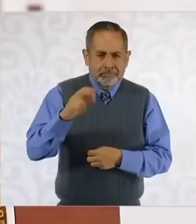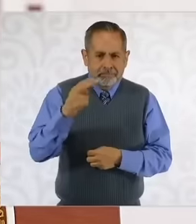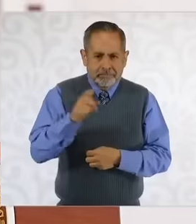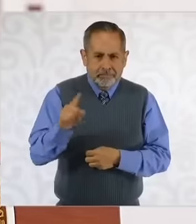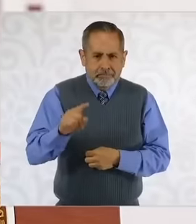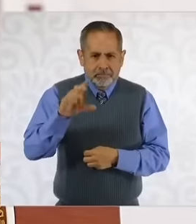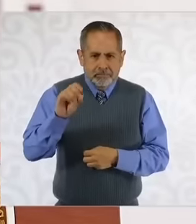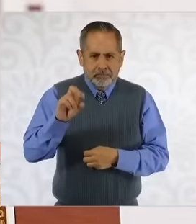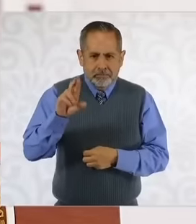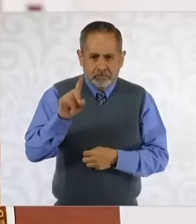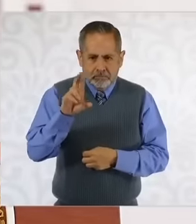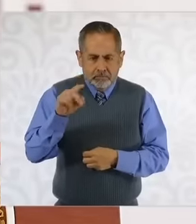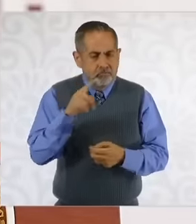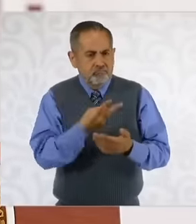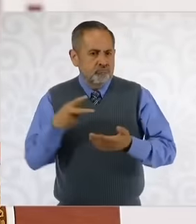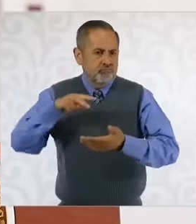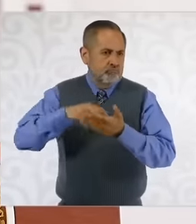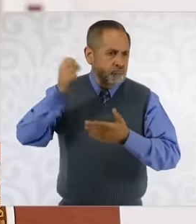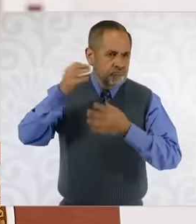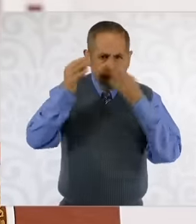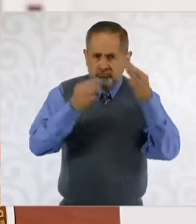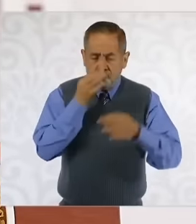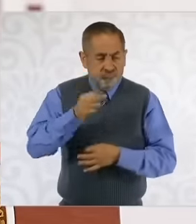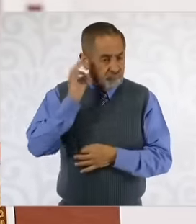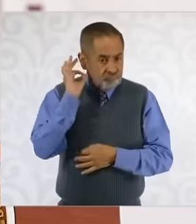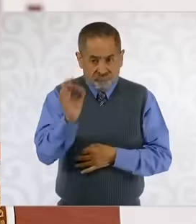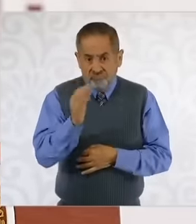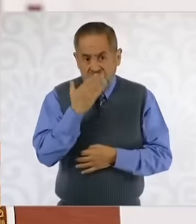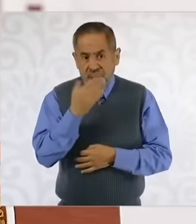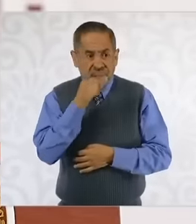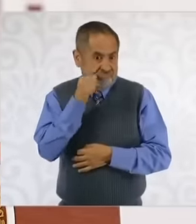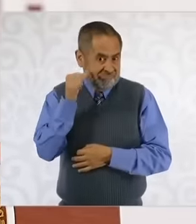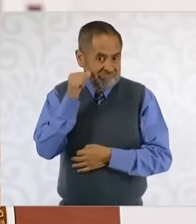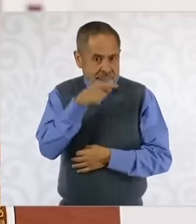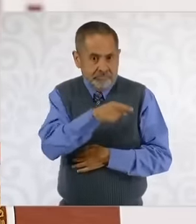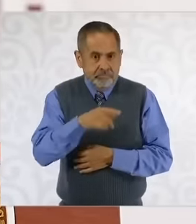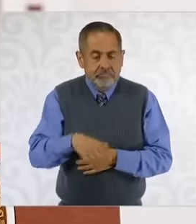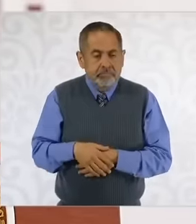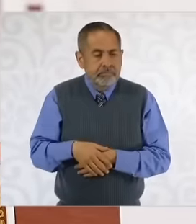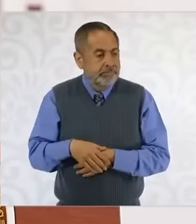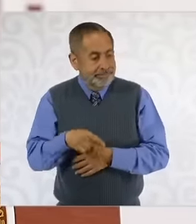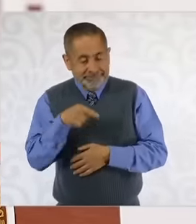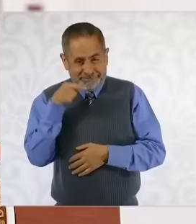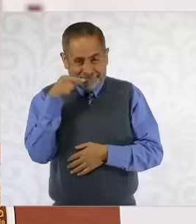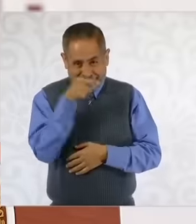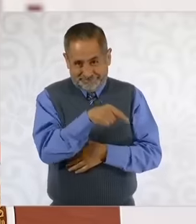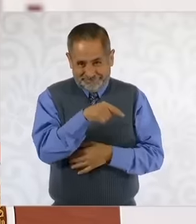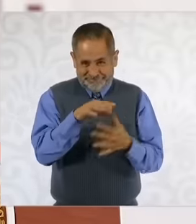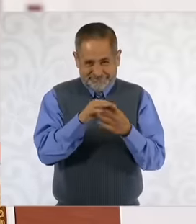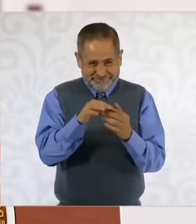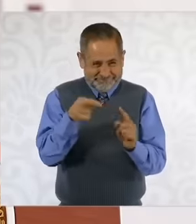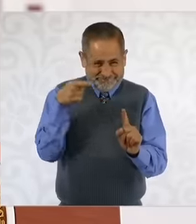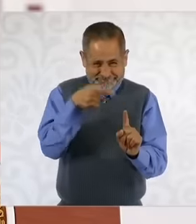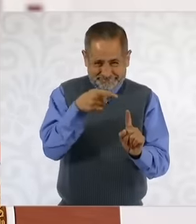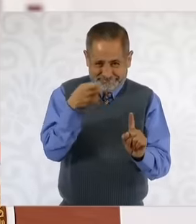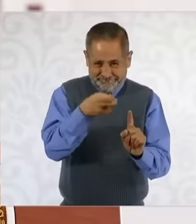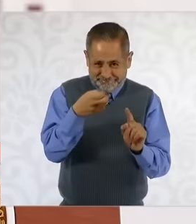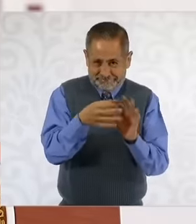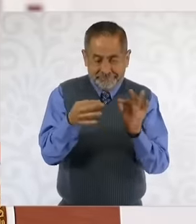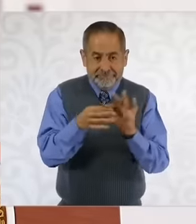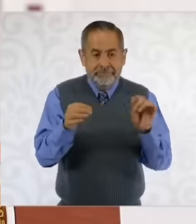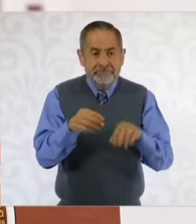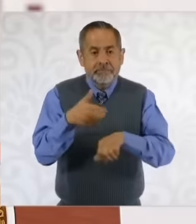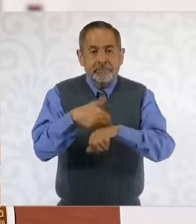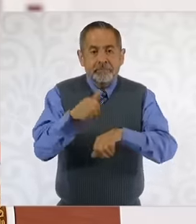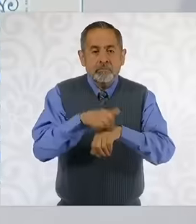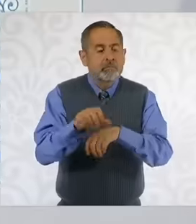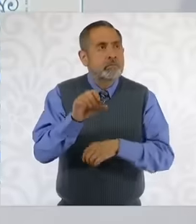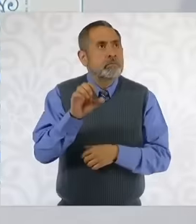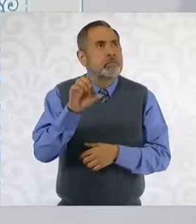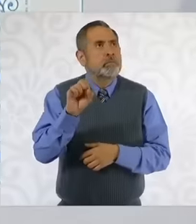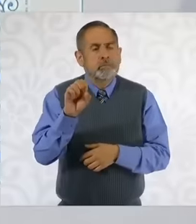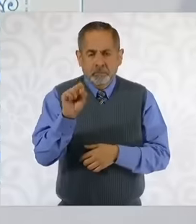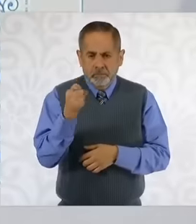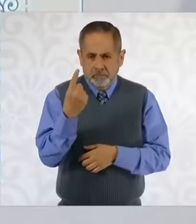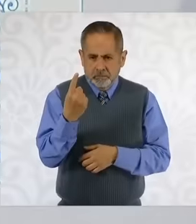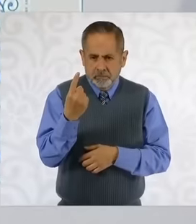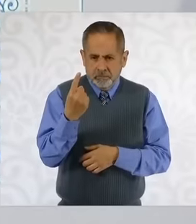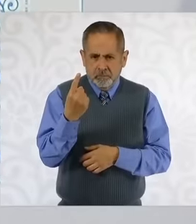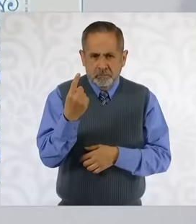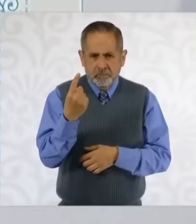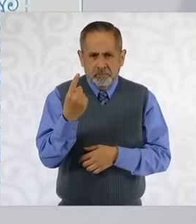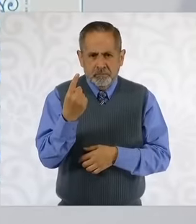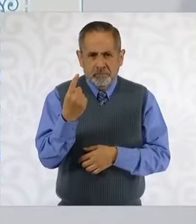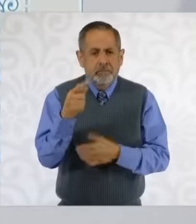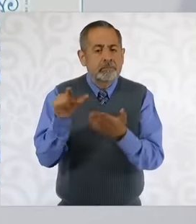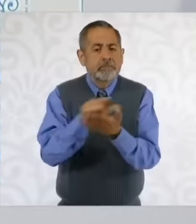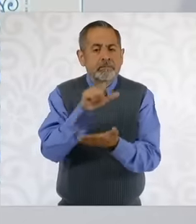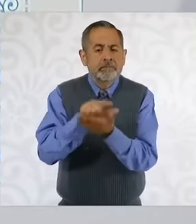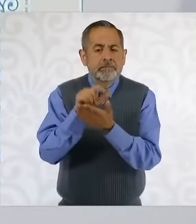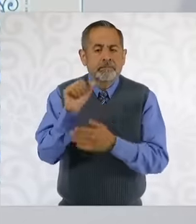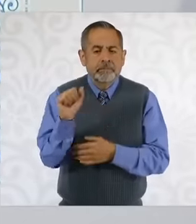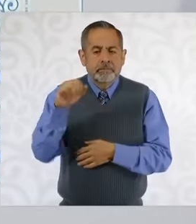excellent participation, that this point is 61 article 61 of the Amparo Law, numeral